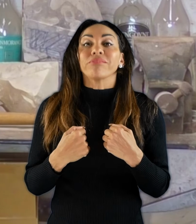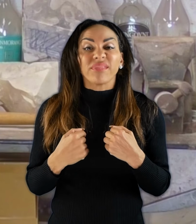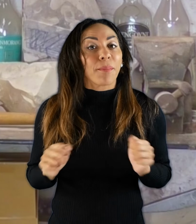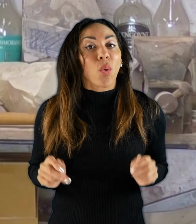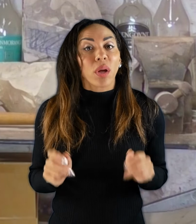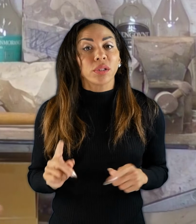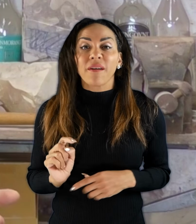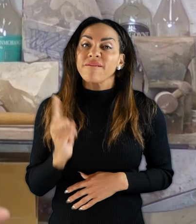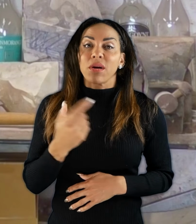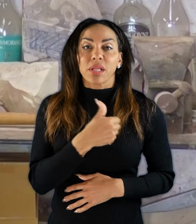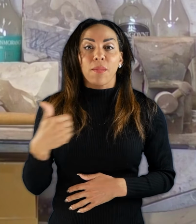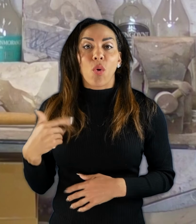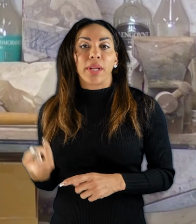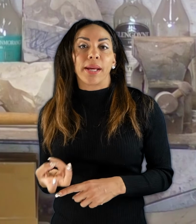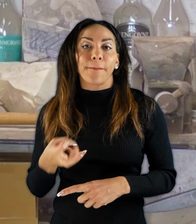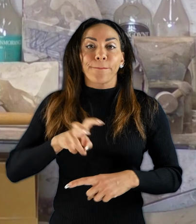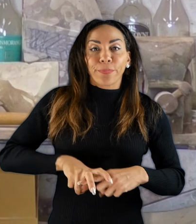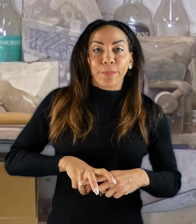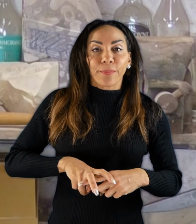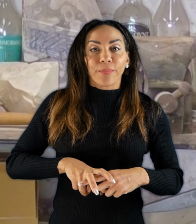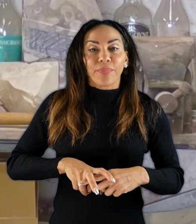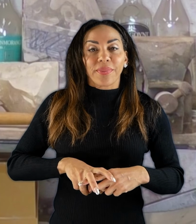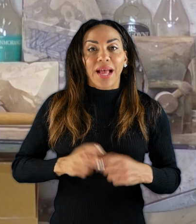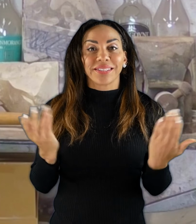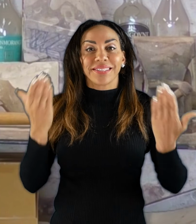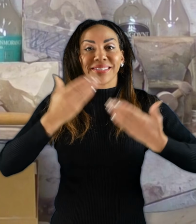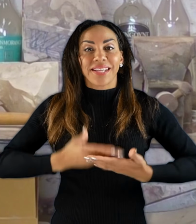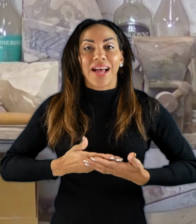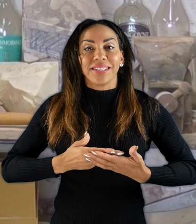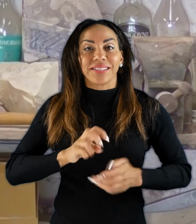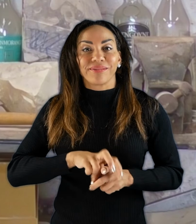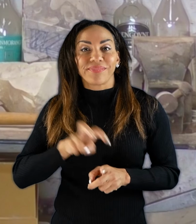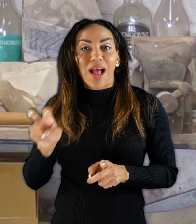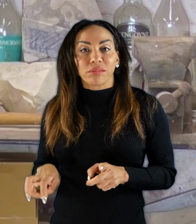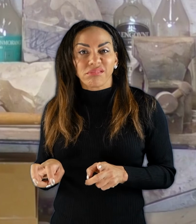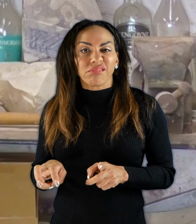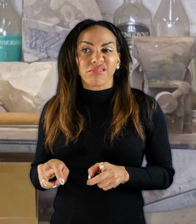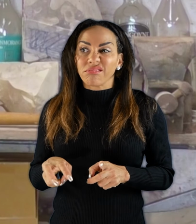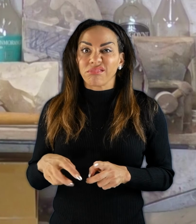the morning and get out of it last thing at night. And, you know, I'm in it almost all the time.